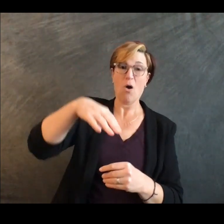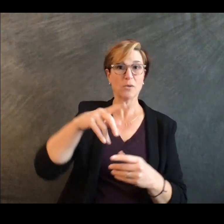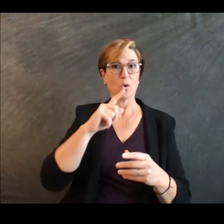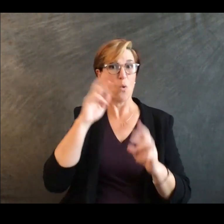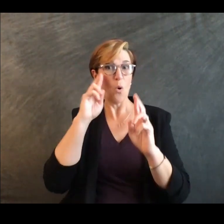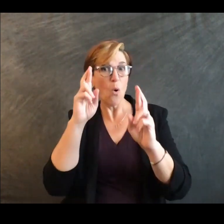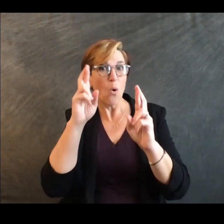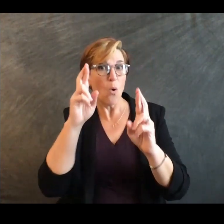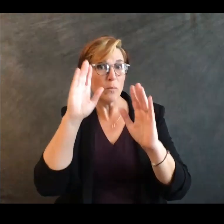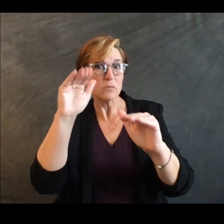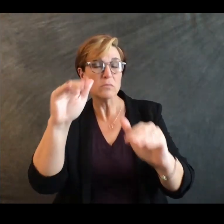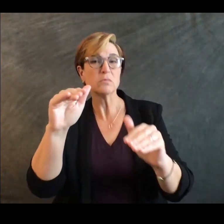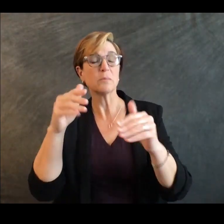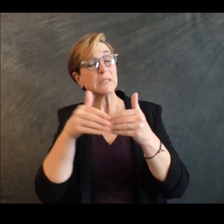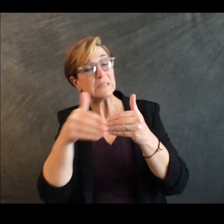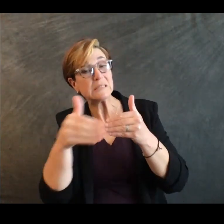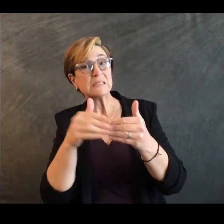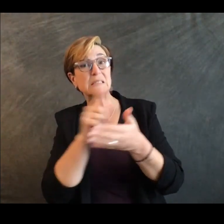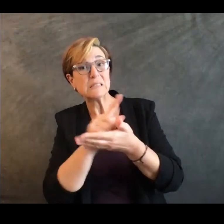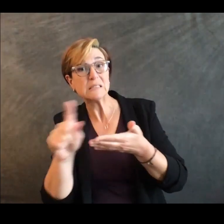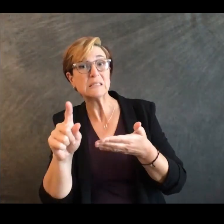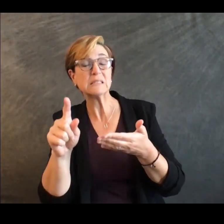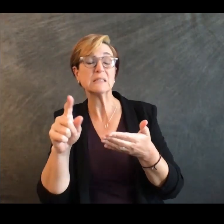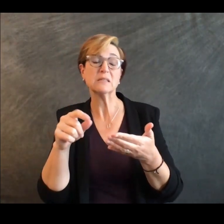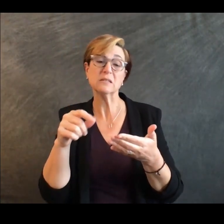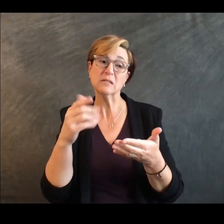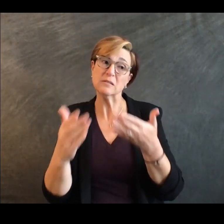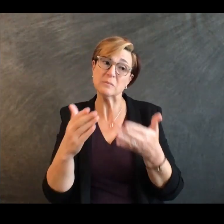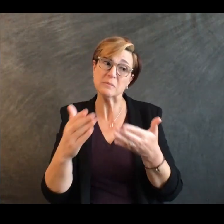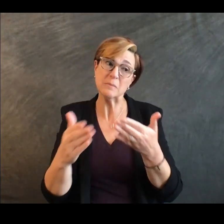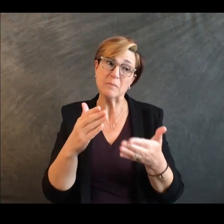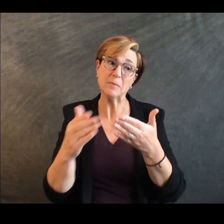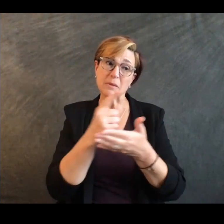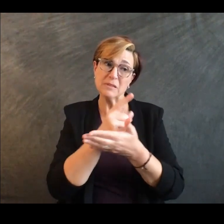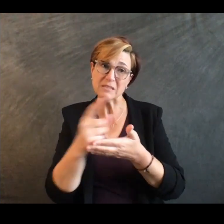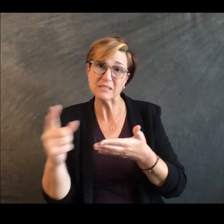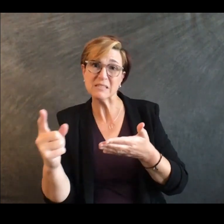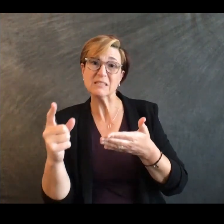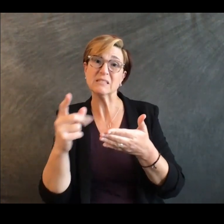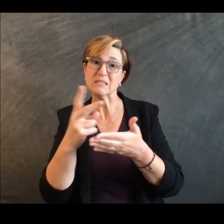at least part of next week but probably all of it look if one person dies it's a